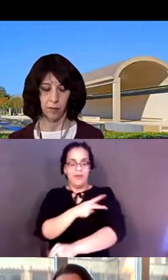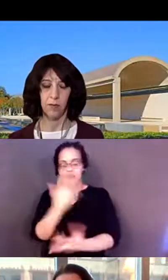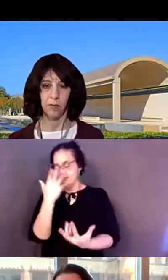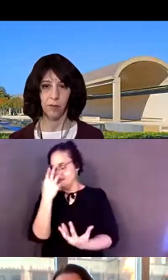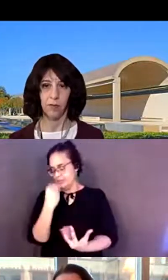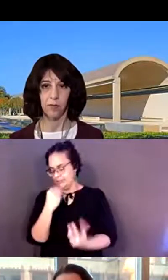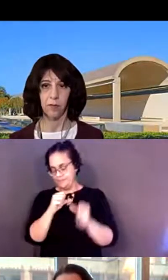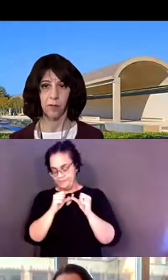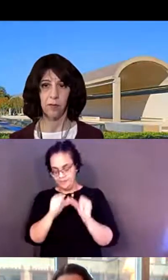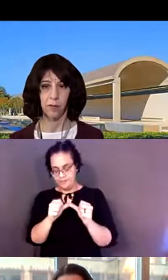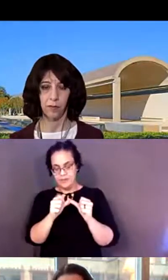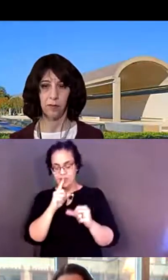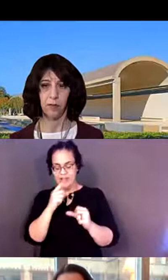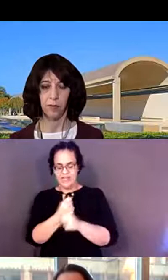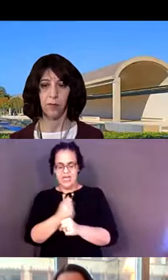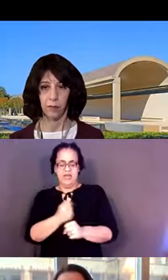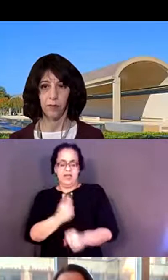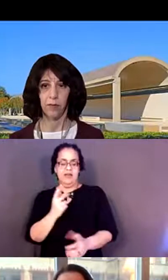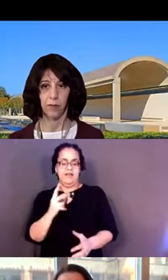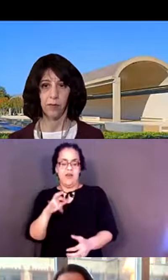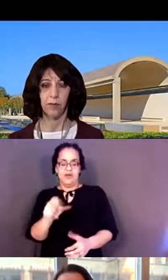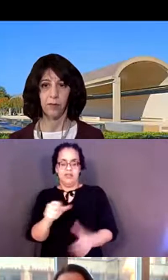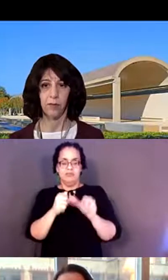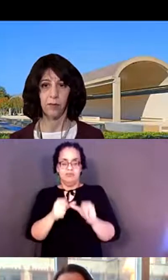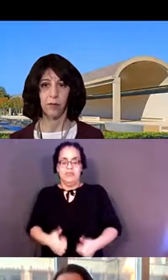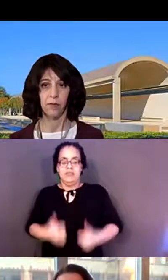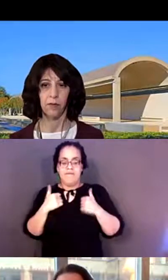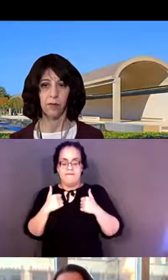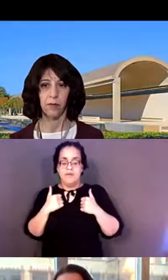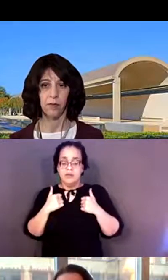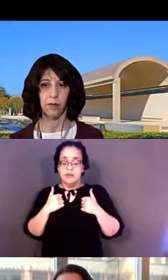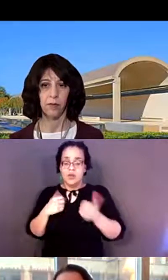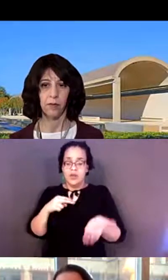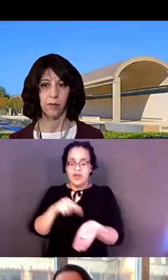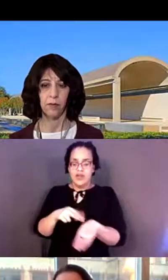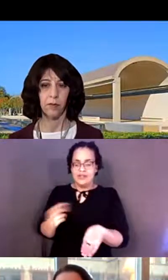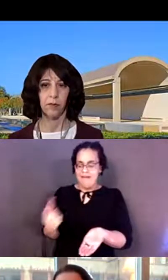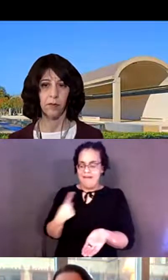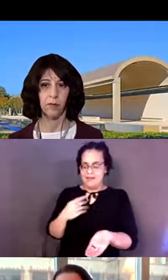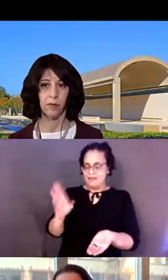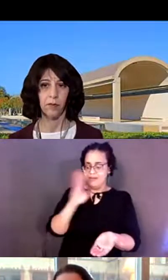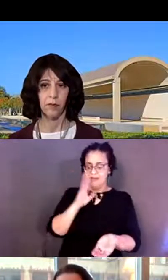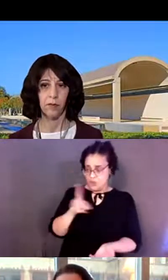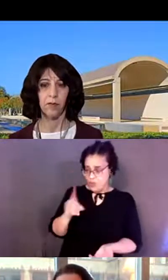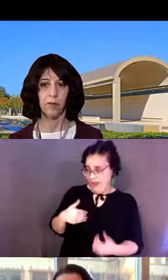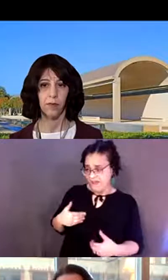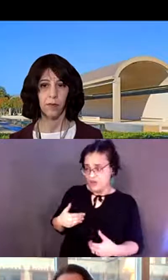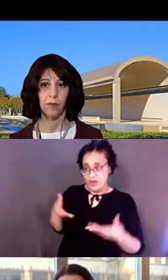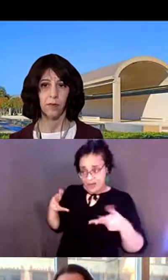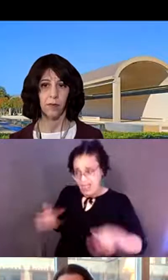the virus and survive. And the nurse asking point blank, do I have to have a support person in there because